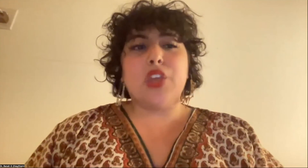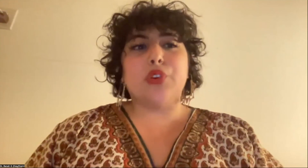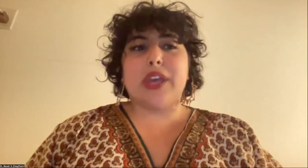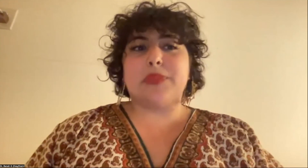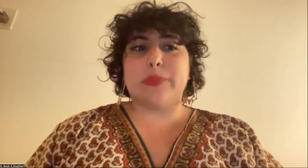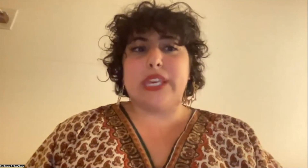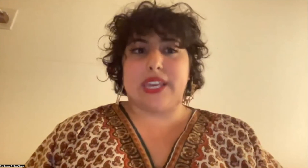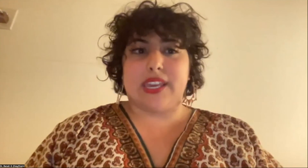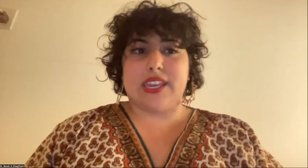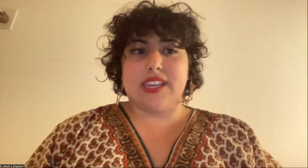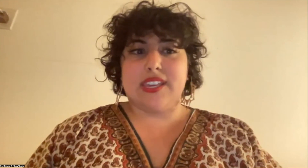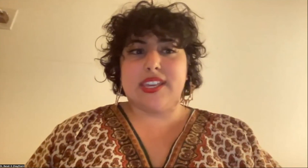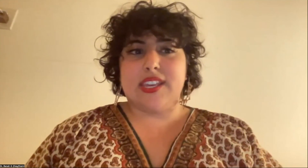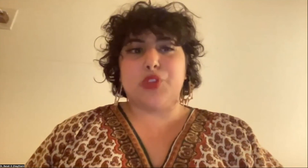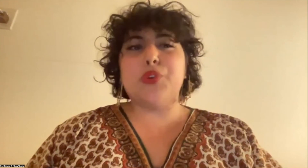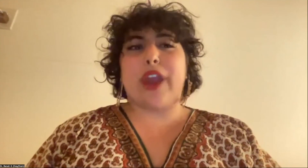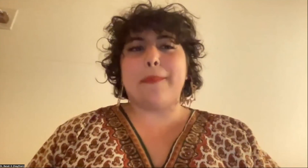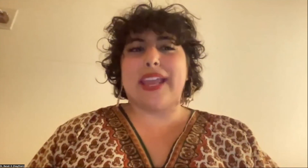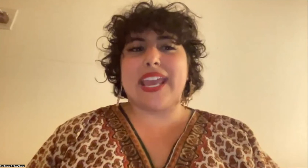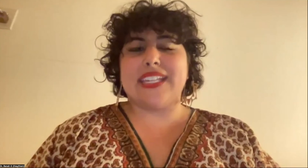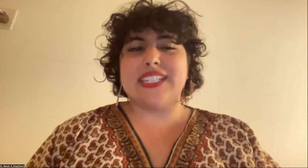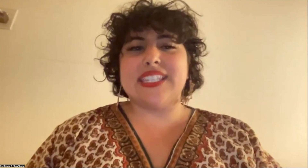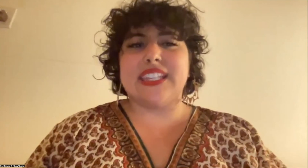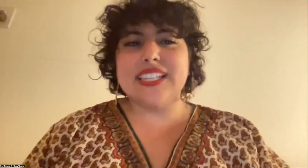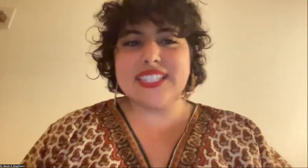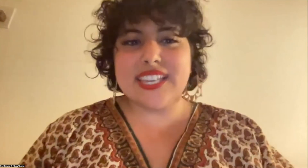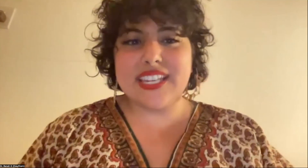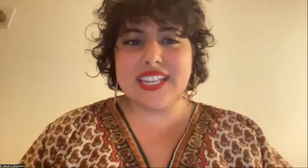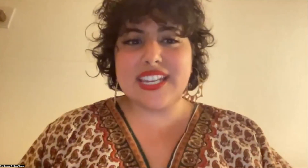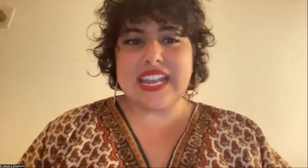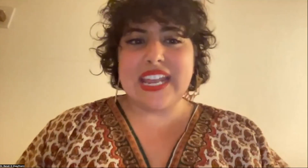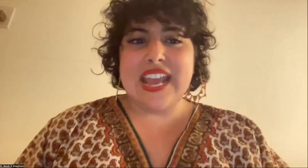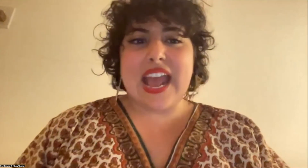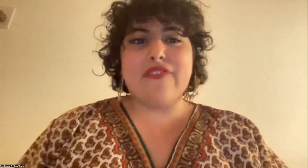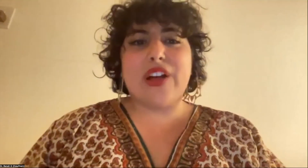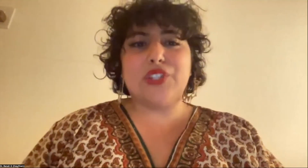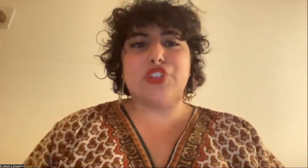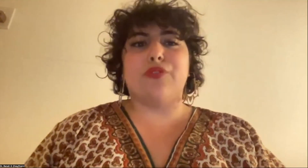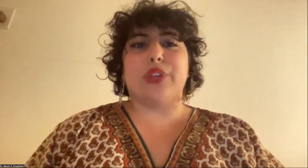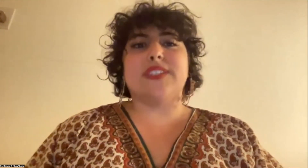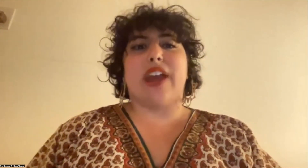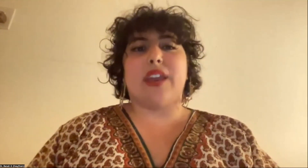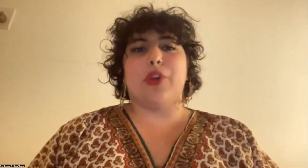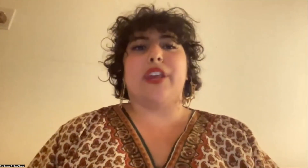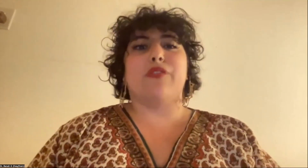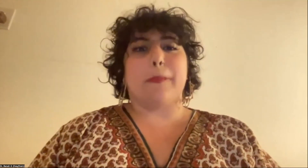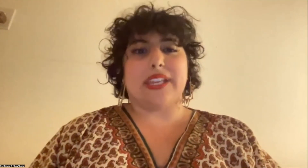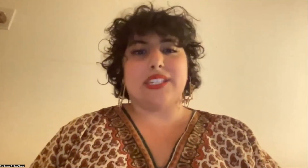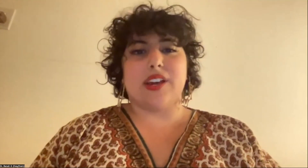You kept speaking. You grabbed my hand and said listen. I felt your voice vibrating from my